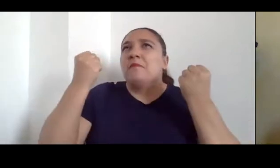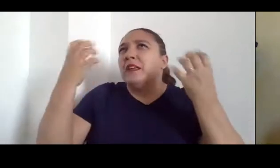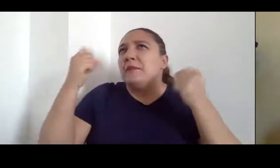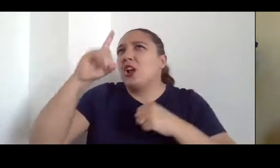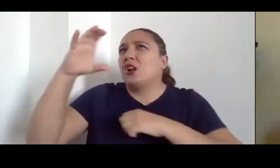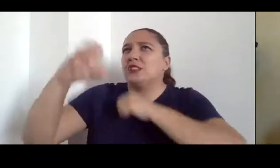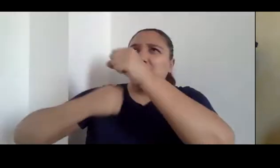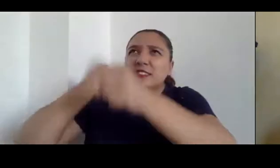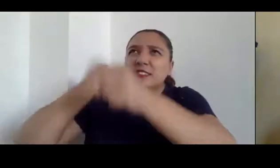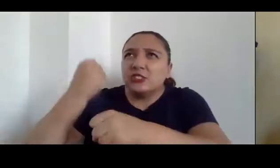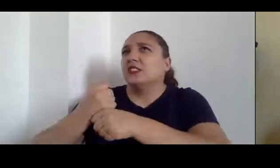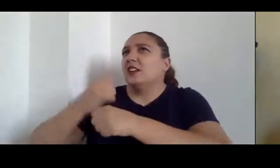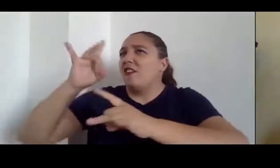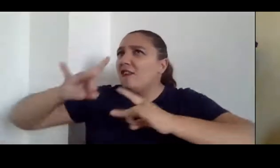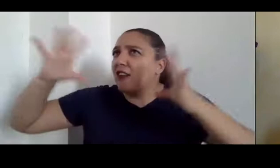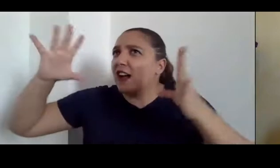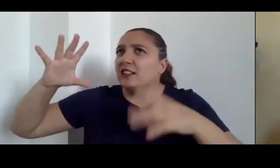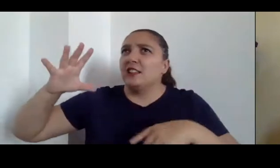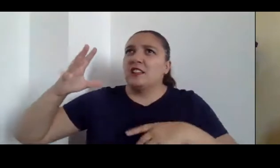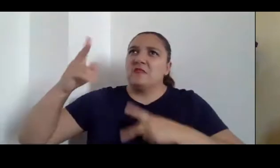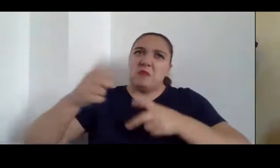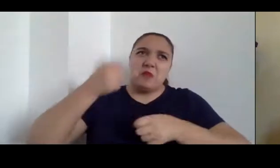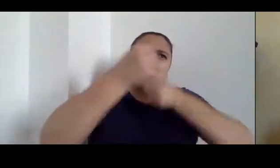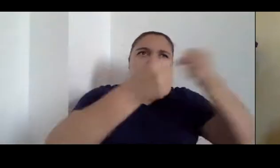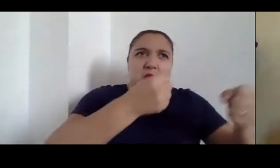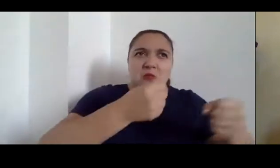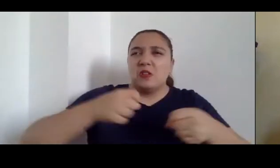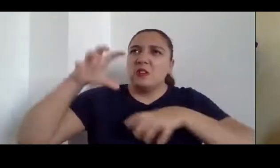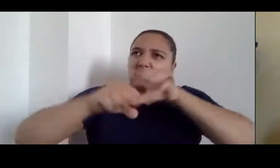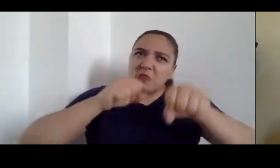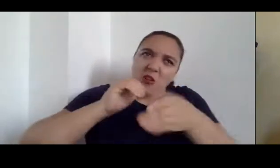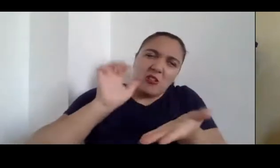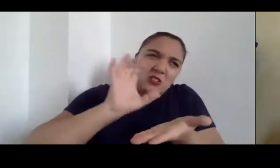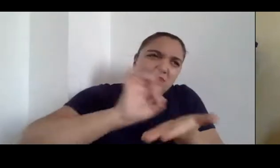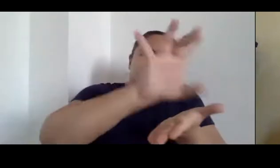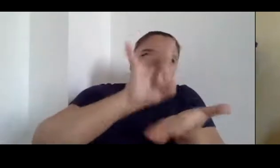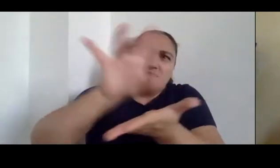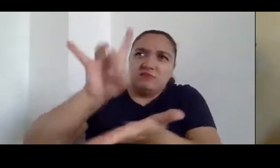forced migration and settlement here, as well as the centuries of resilience and leadership